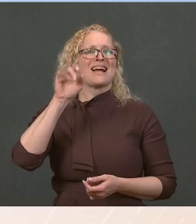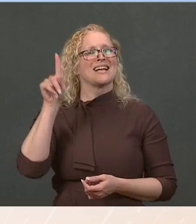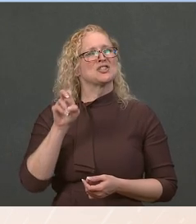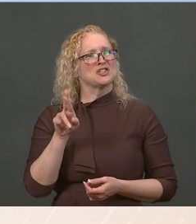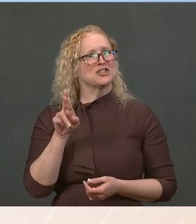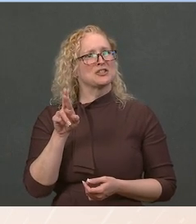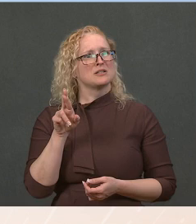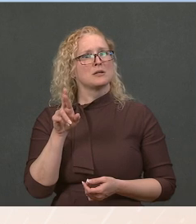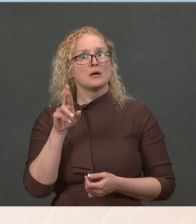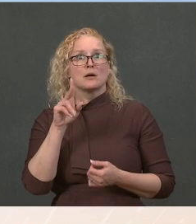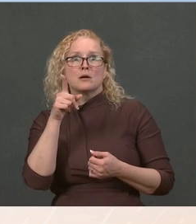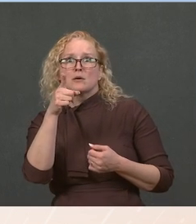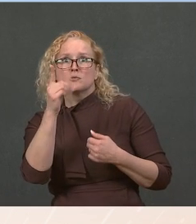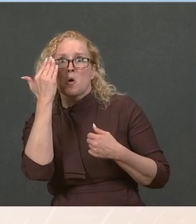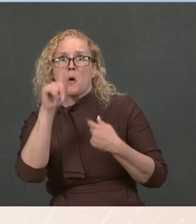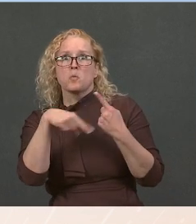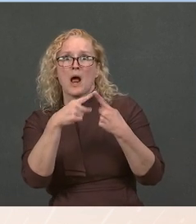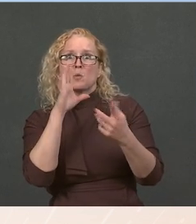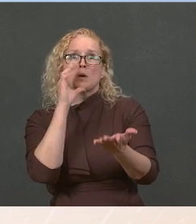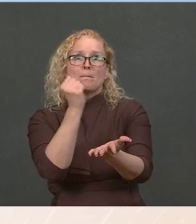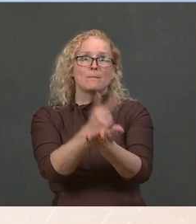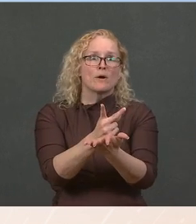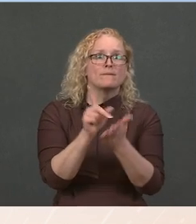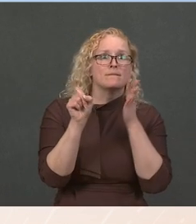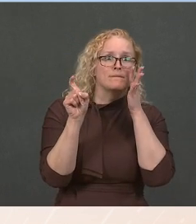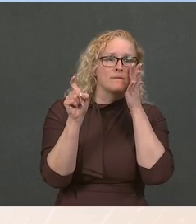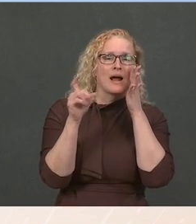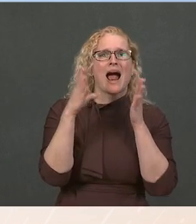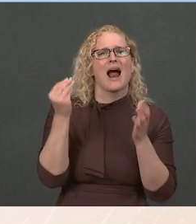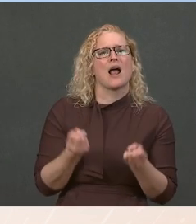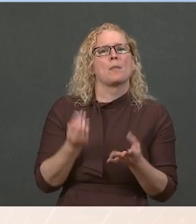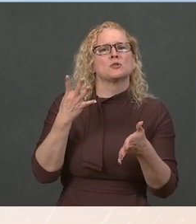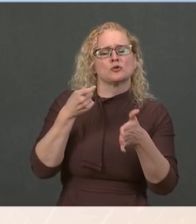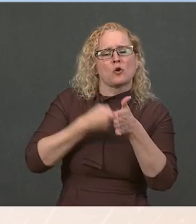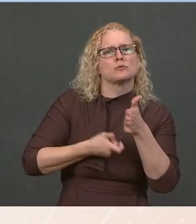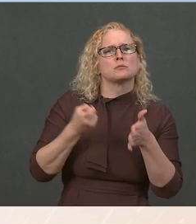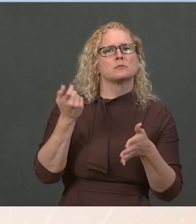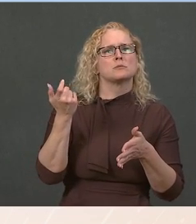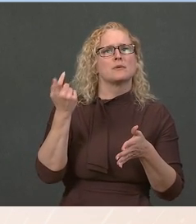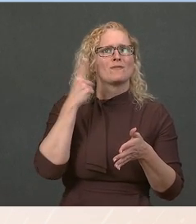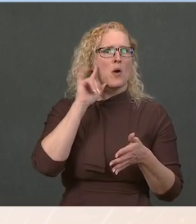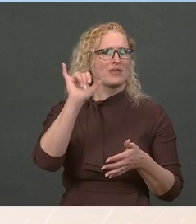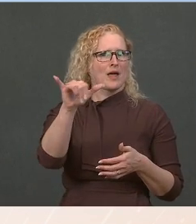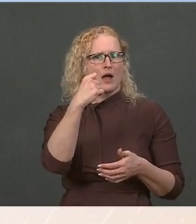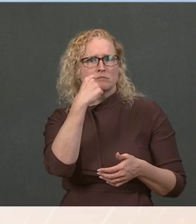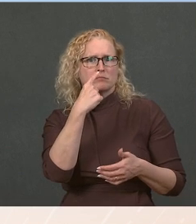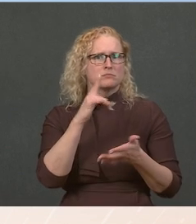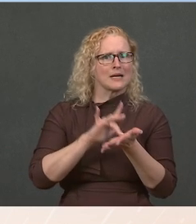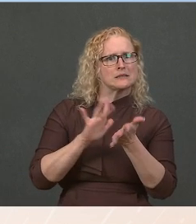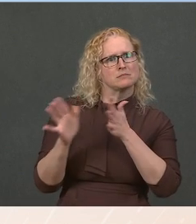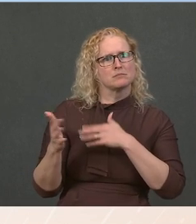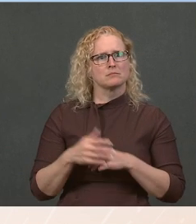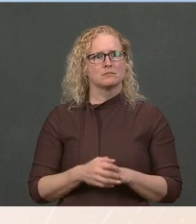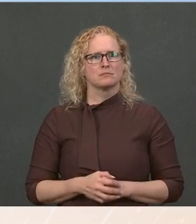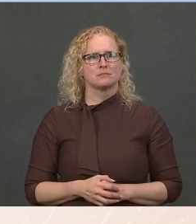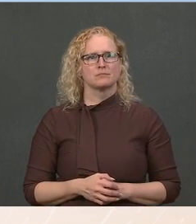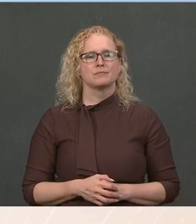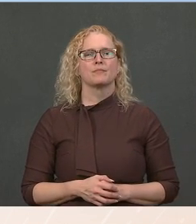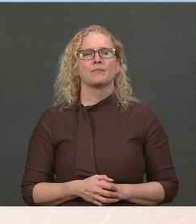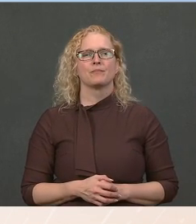Ms. Jean-Pierre: So, I don't -- so, as far as the contract -- because that would be a contract component --